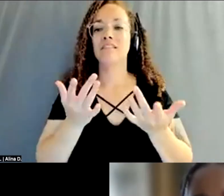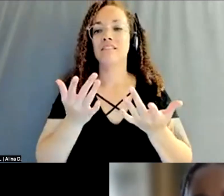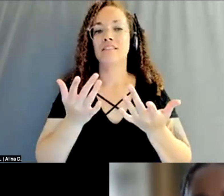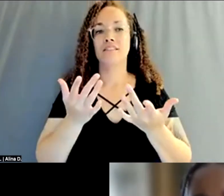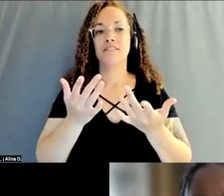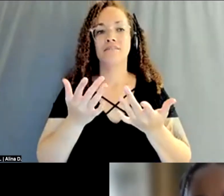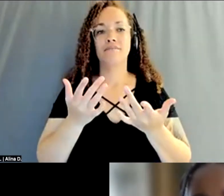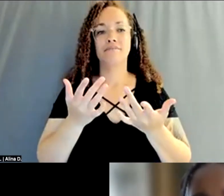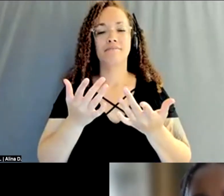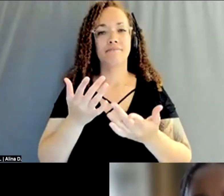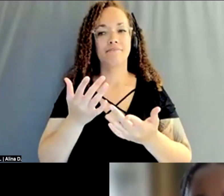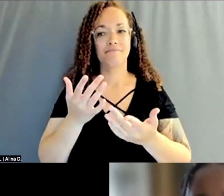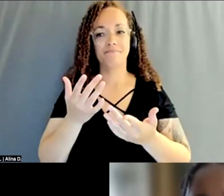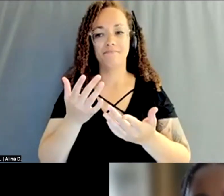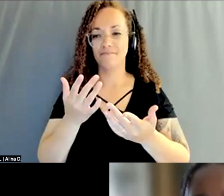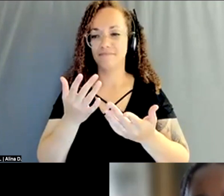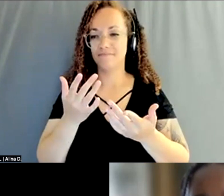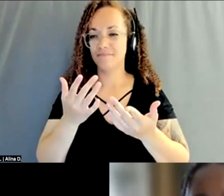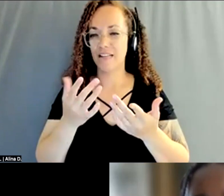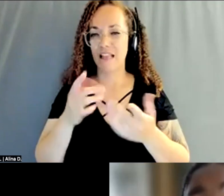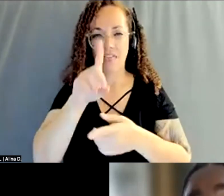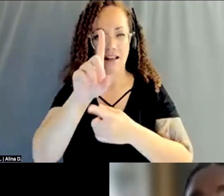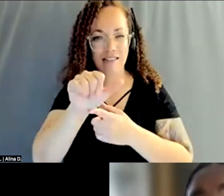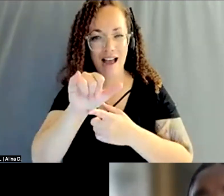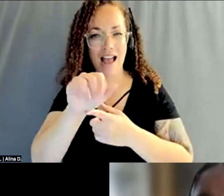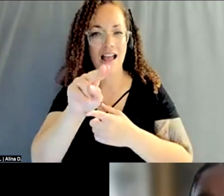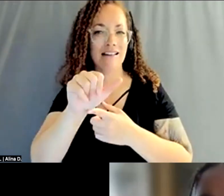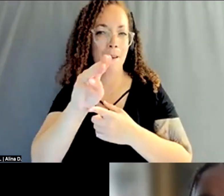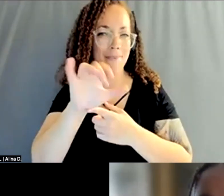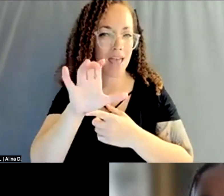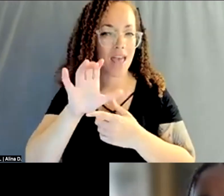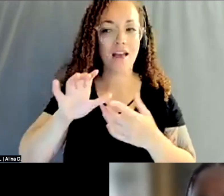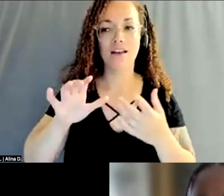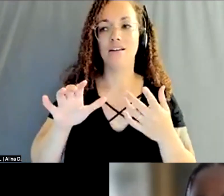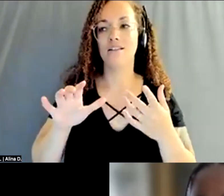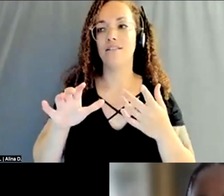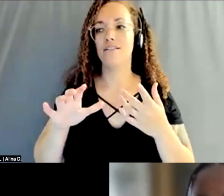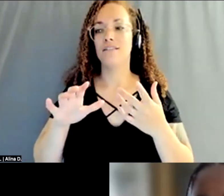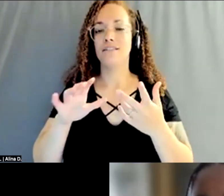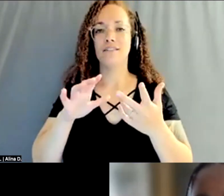happens when you're trying to do something new. But you're bringing your whole personal history